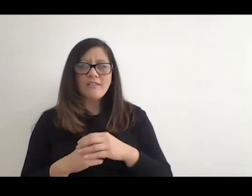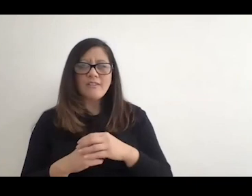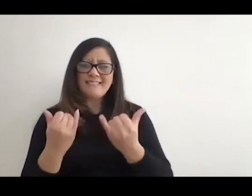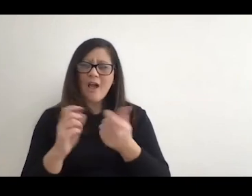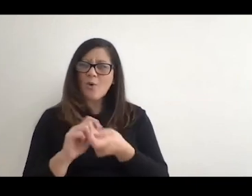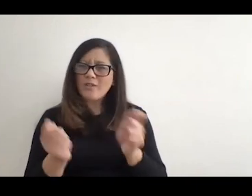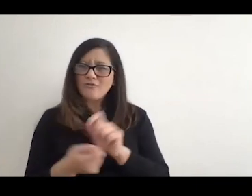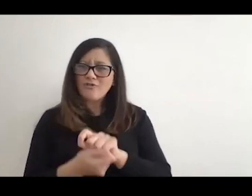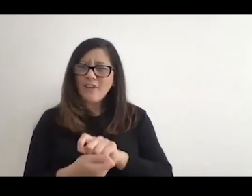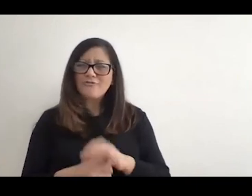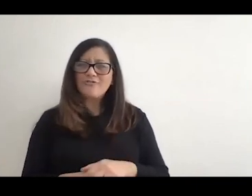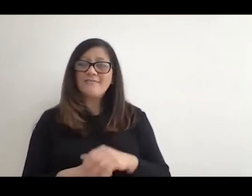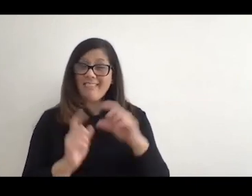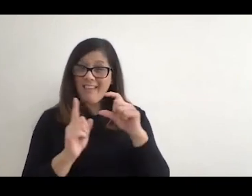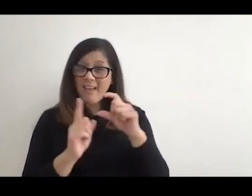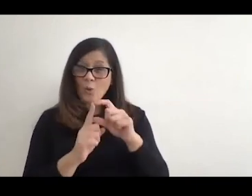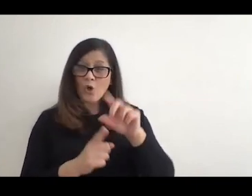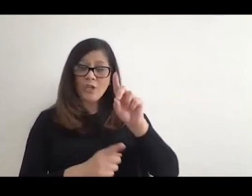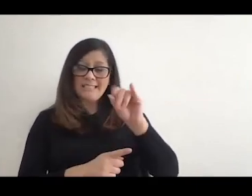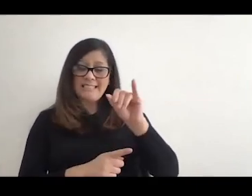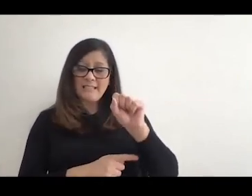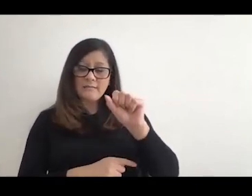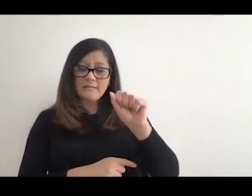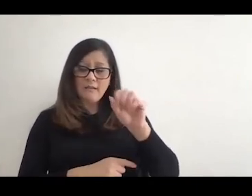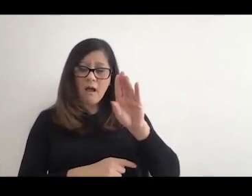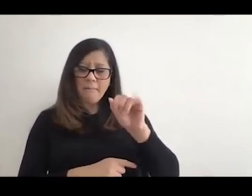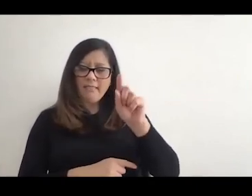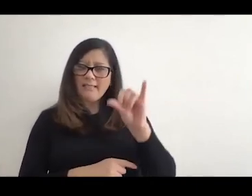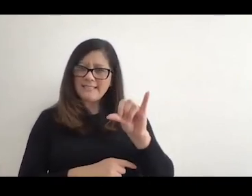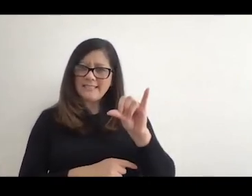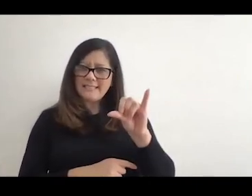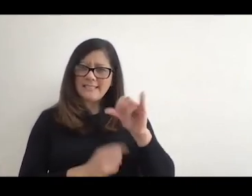if I were you I would just say OK, I don't care what she says. I hate the word.